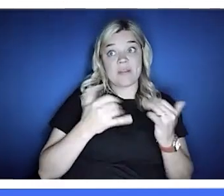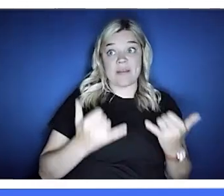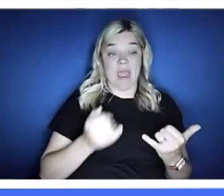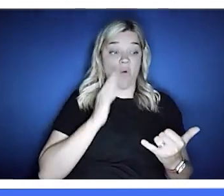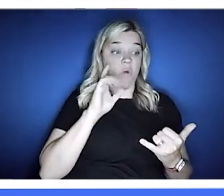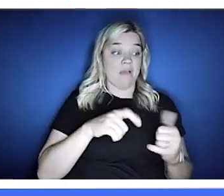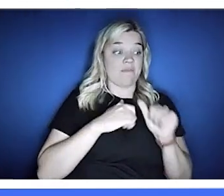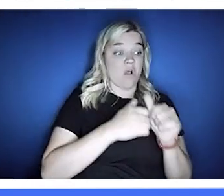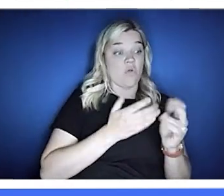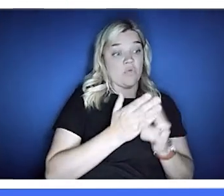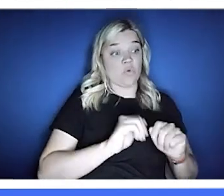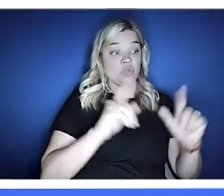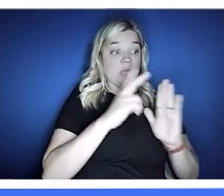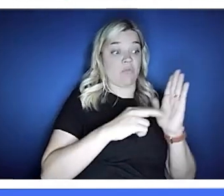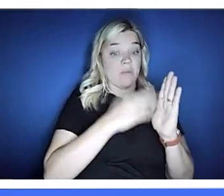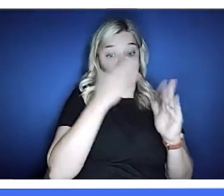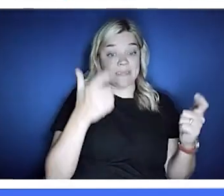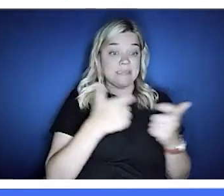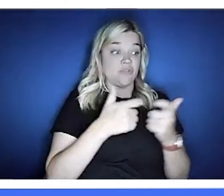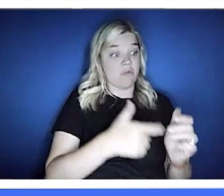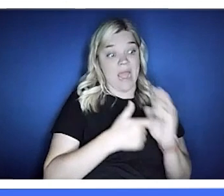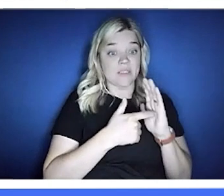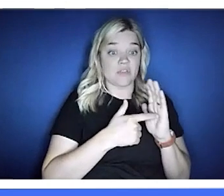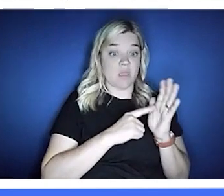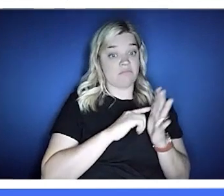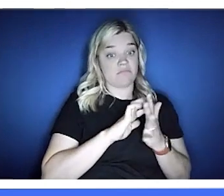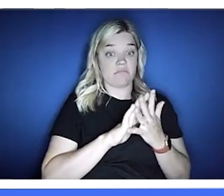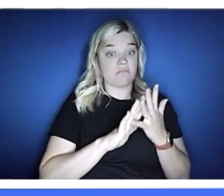a screen reader because it's digital and it has to be. The student needs to have prior experience